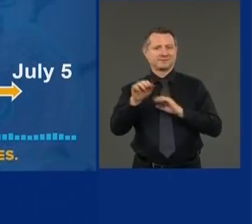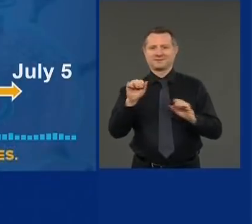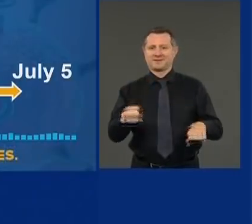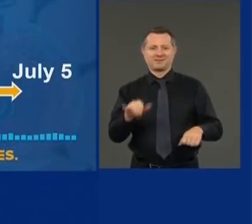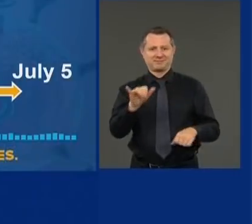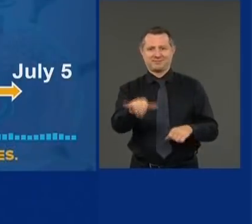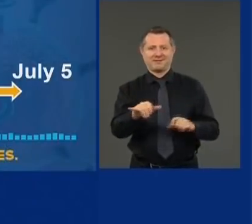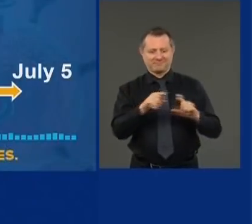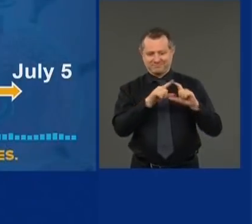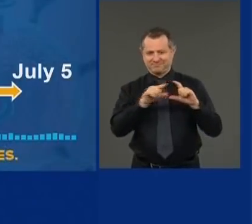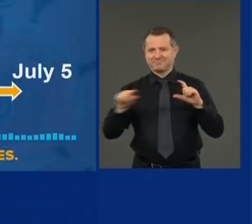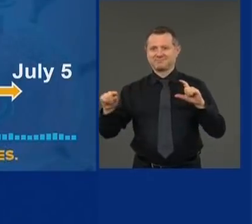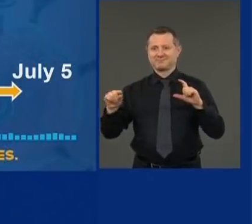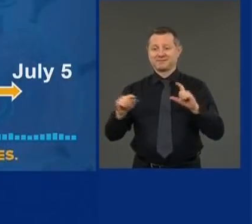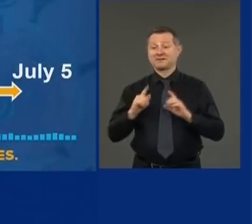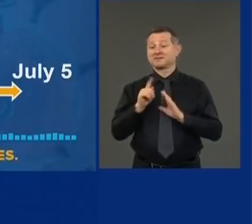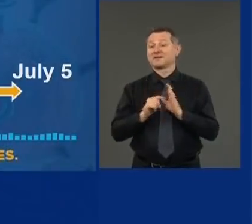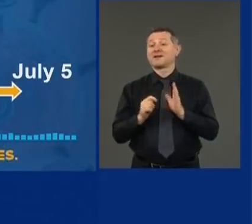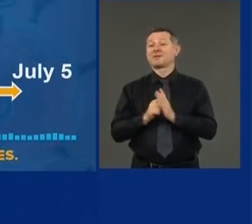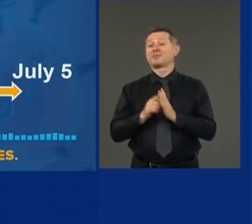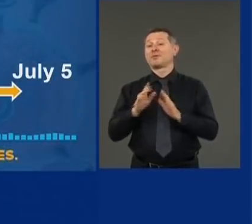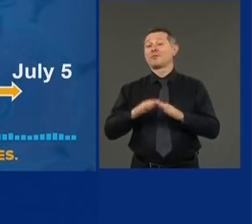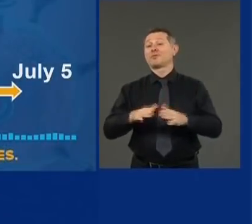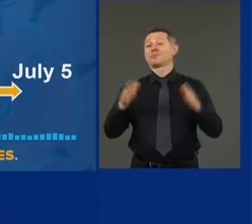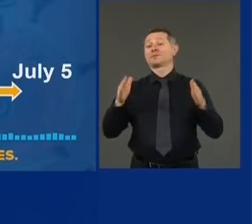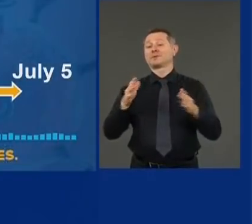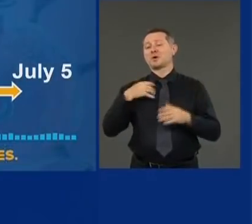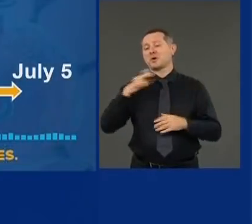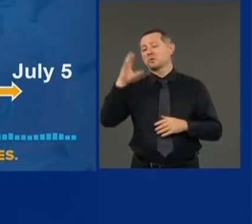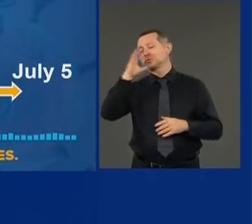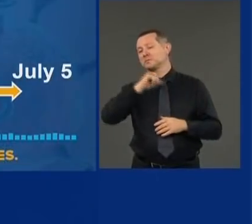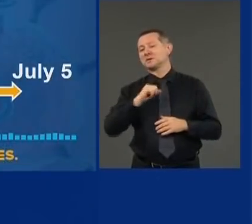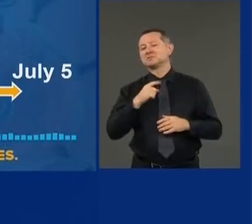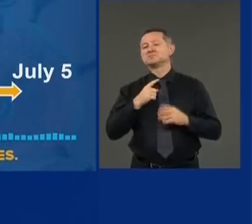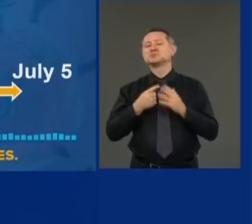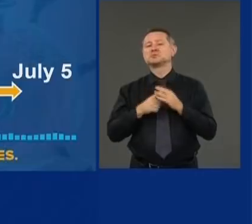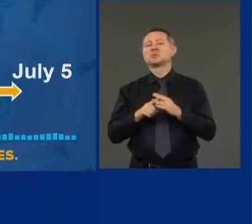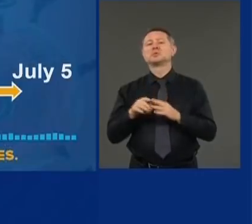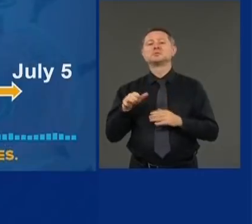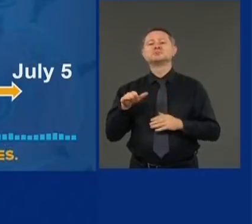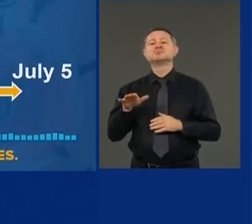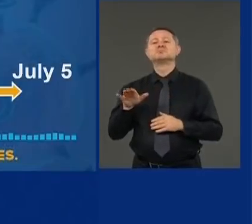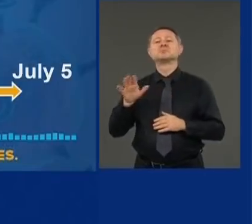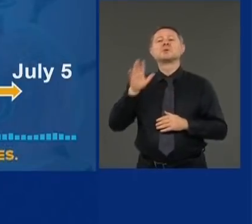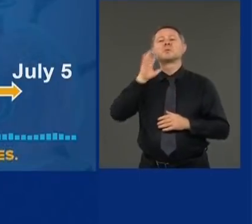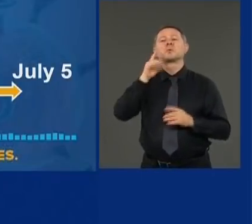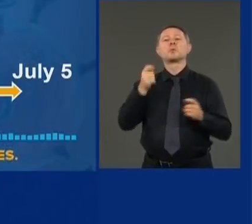REOPENING, WHICH, AS YOU REMEMBER, NO ONE PREDICTED. THE QUESTION WAS WHEN YOU START